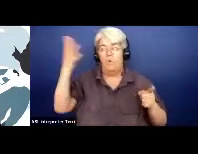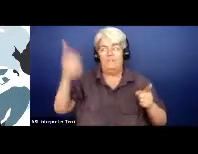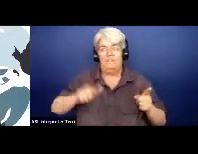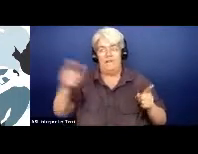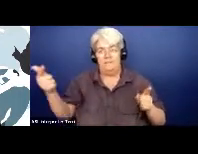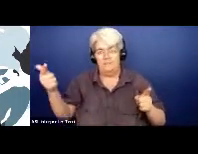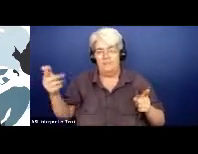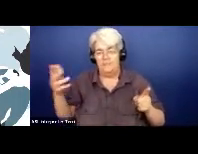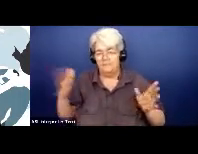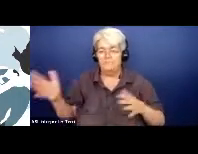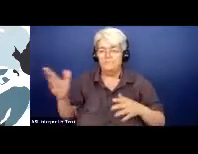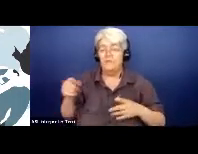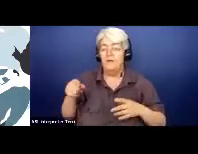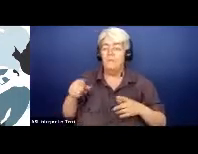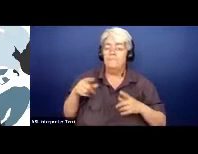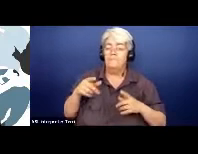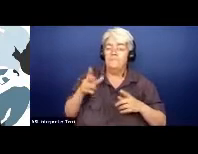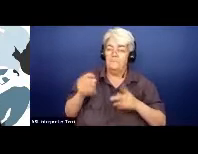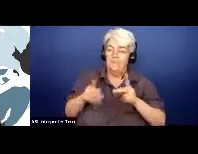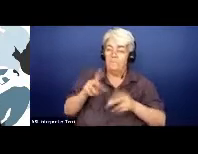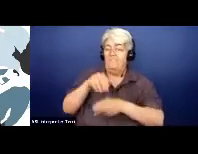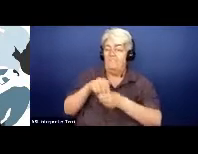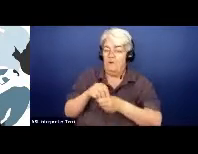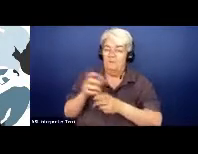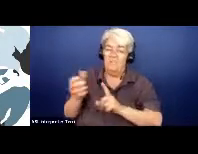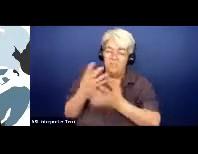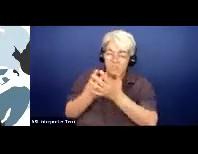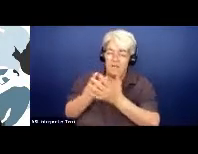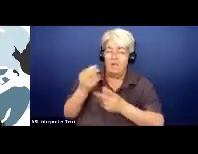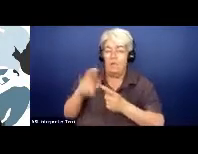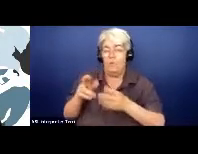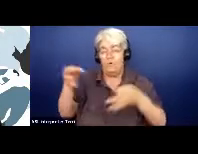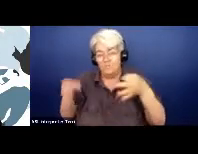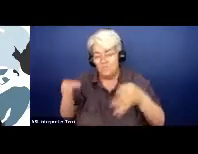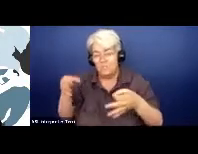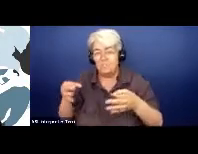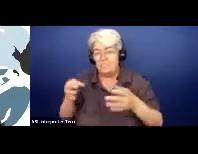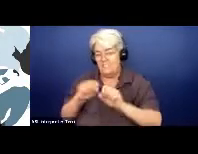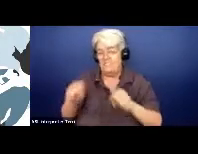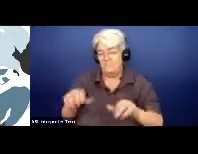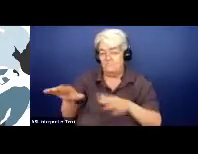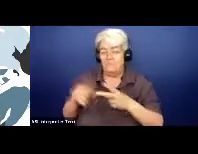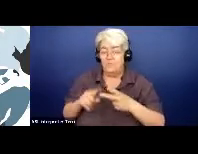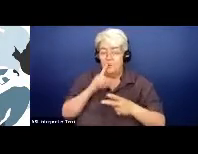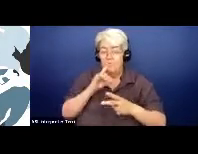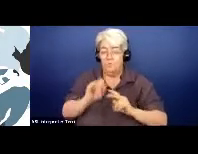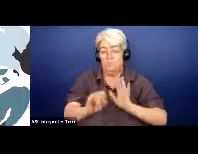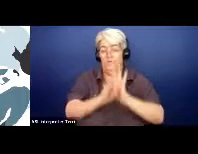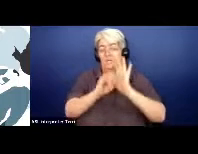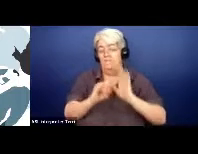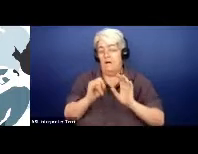folks who are within the justice system. I'll try to identify key parts of the system that